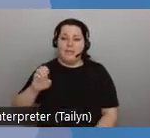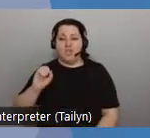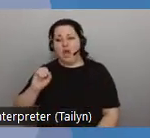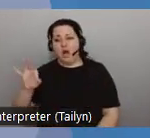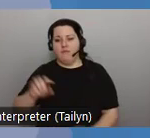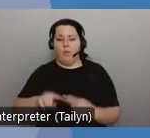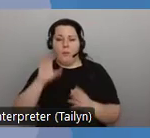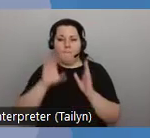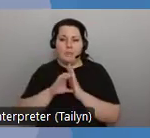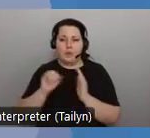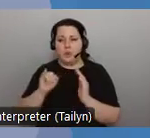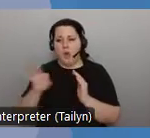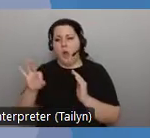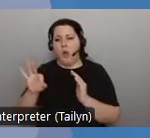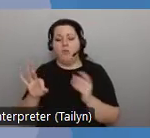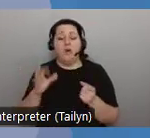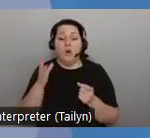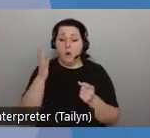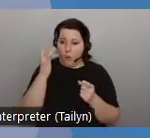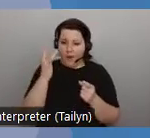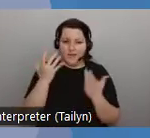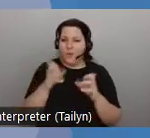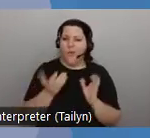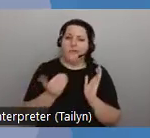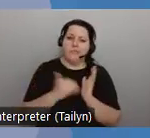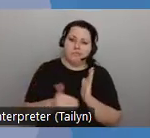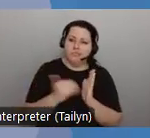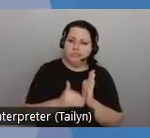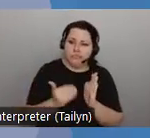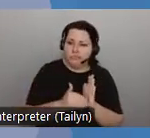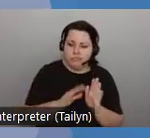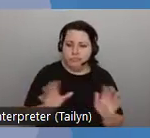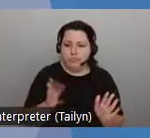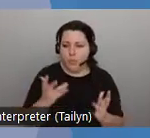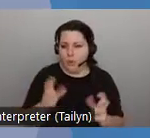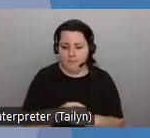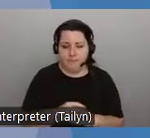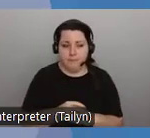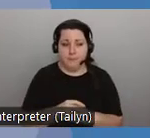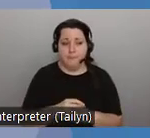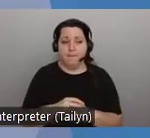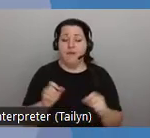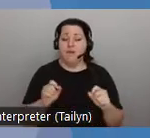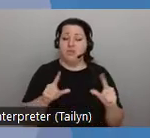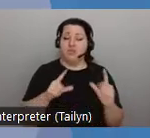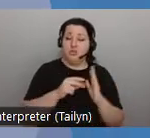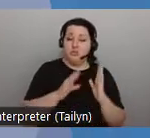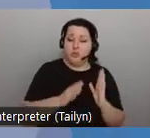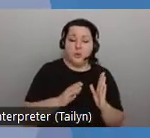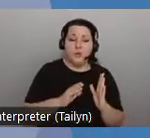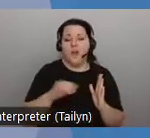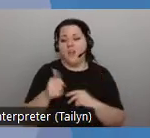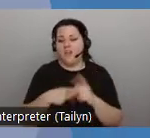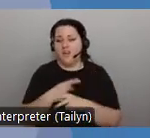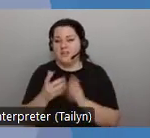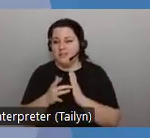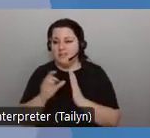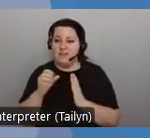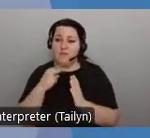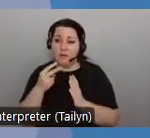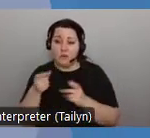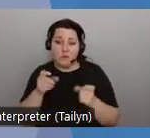Jumping back, we want to make sure we never use, "image of," or, "picture of," the reason for that is because we